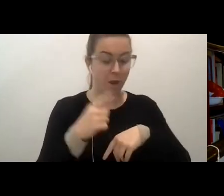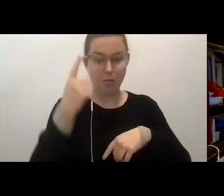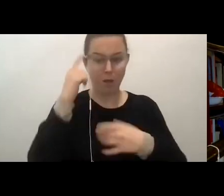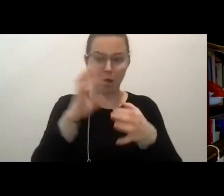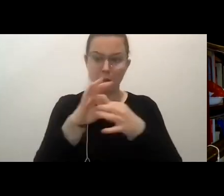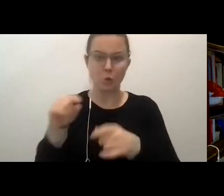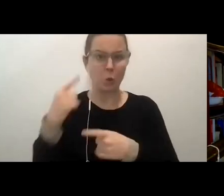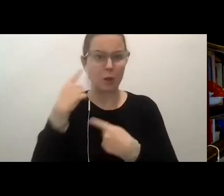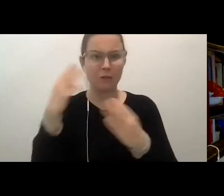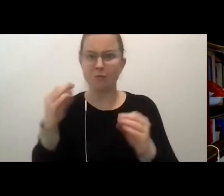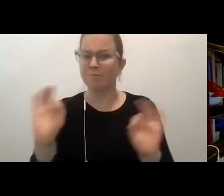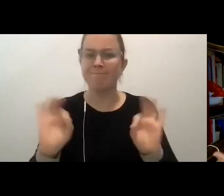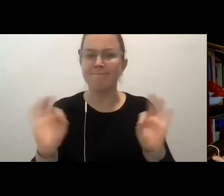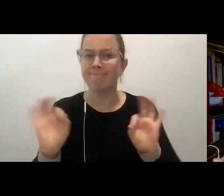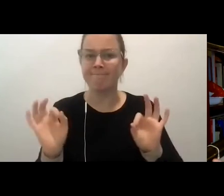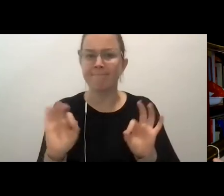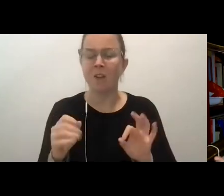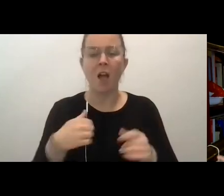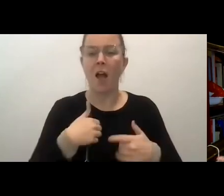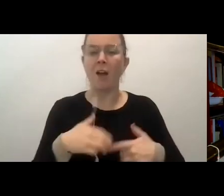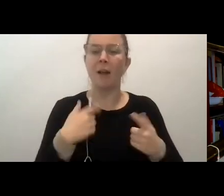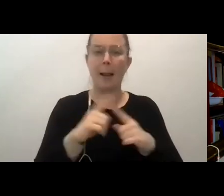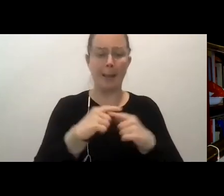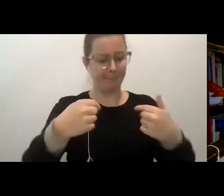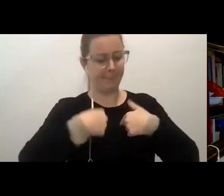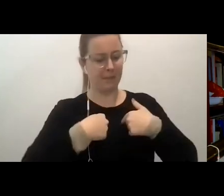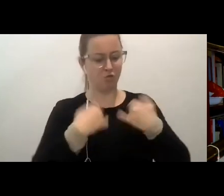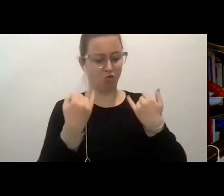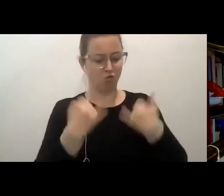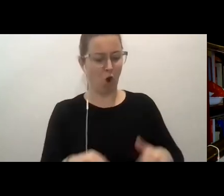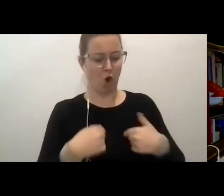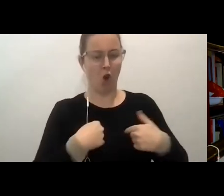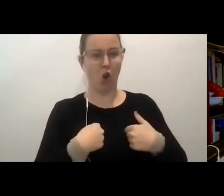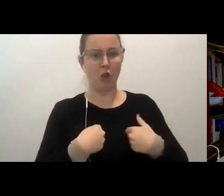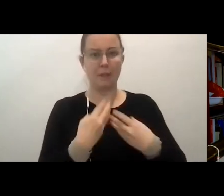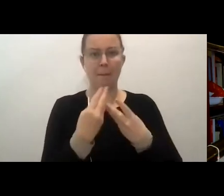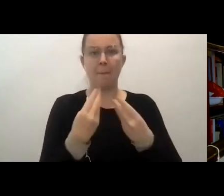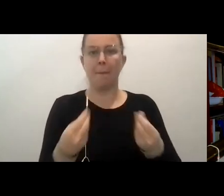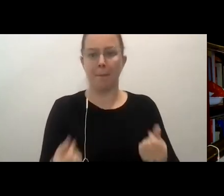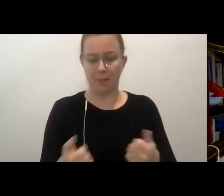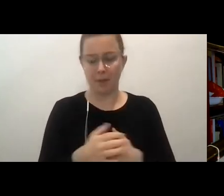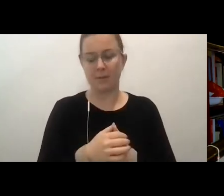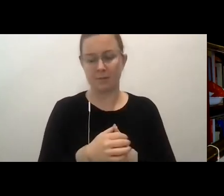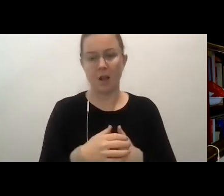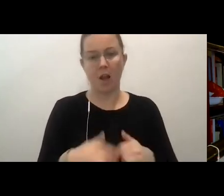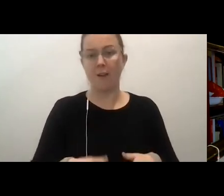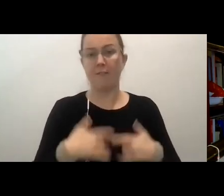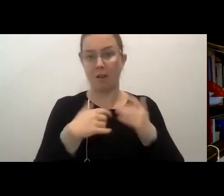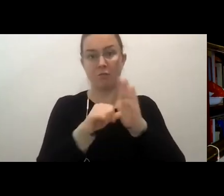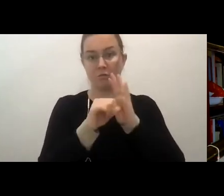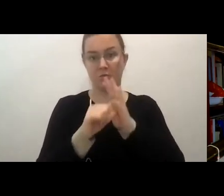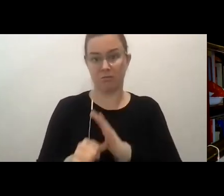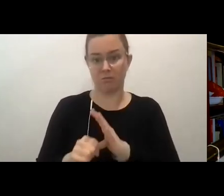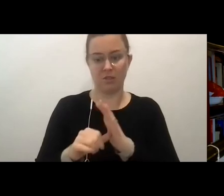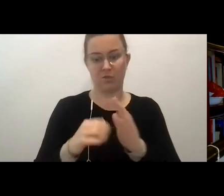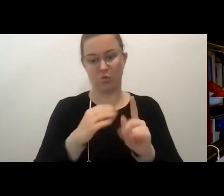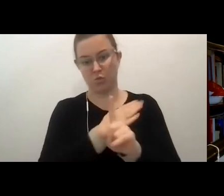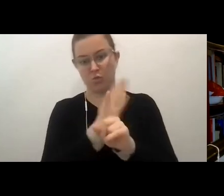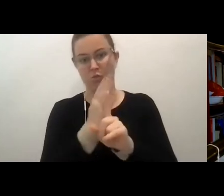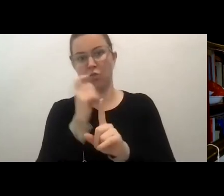thought I was defective somehow. Something was wrong with me and I was very depressed towards my late 20s.